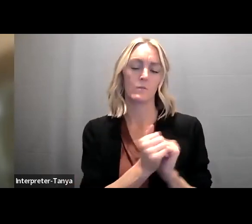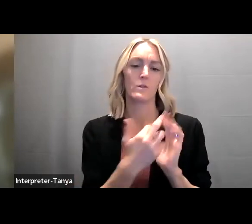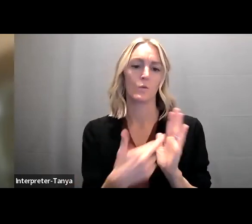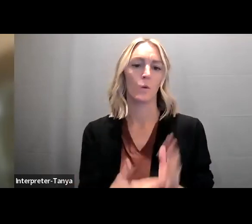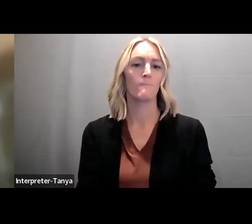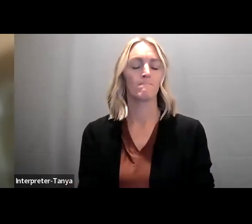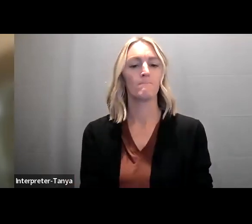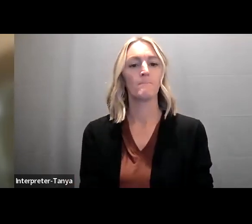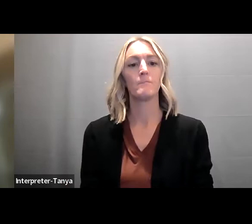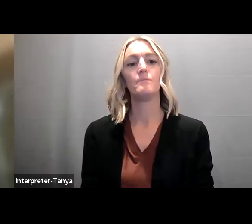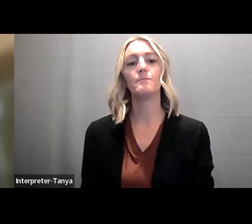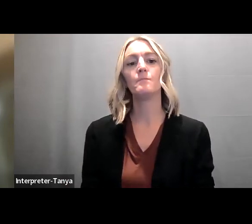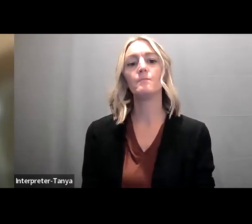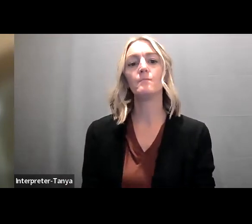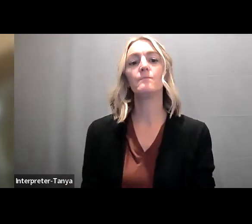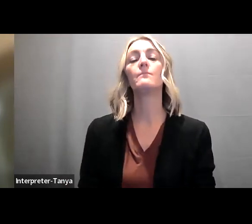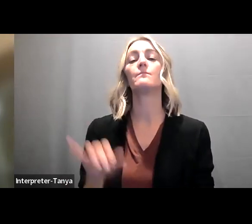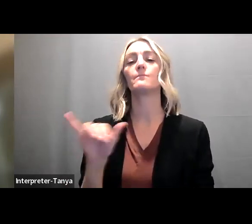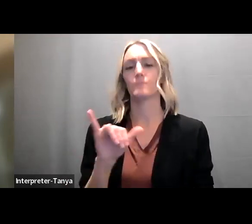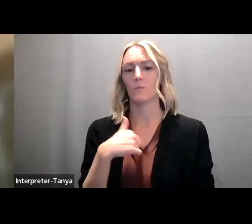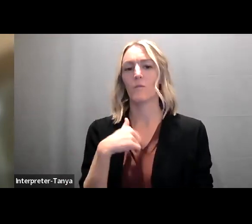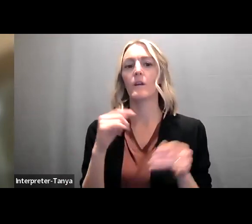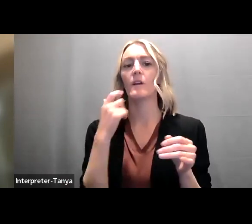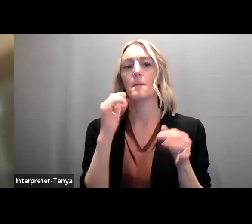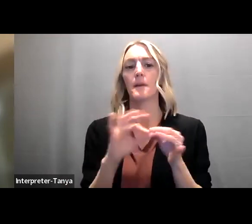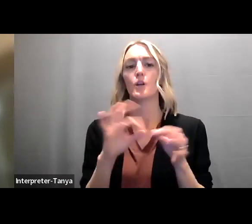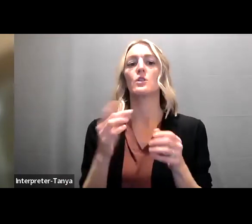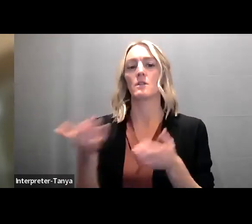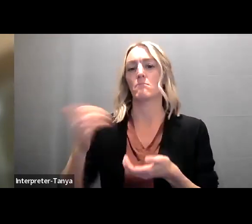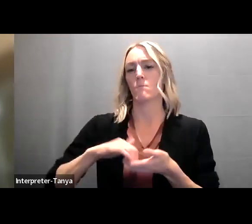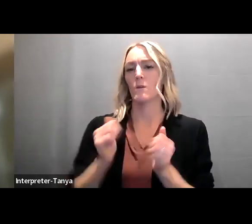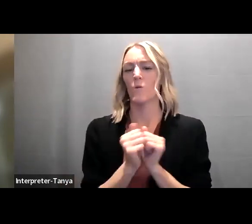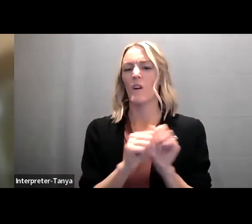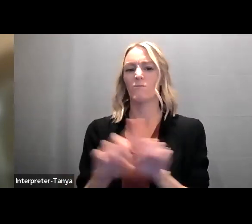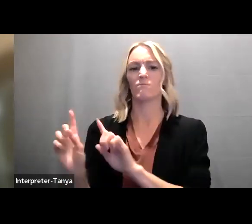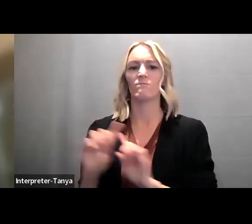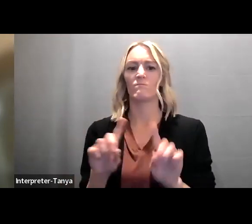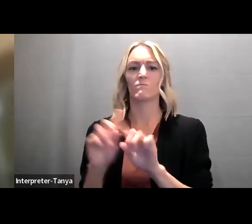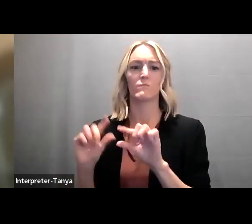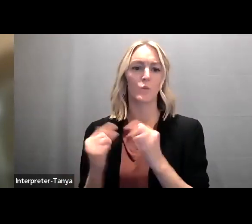So other thing is I mentioned partnering with different various groups in your state to